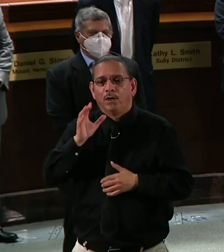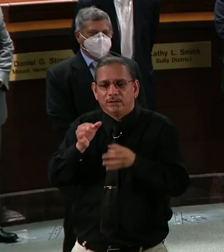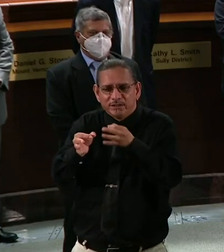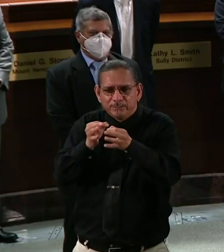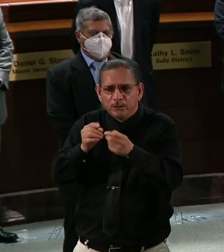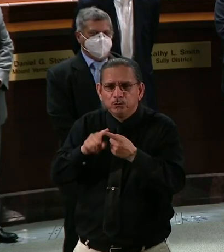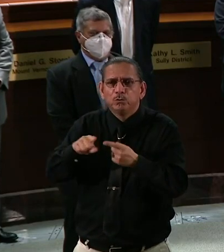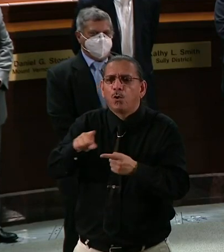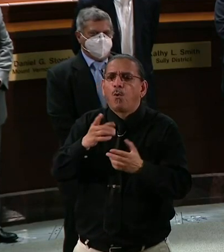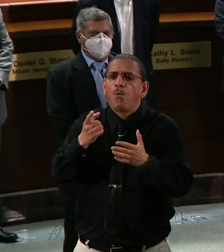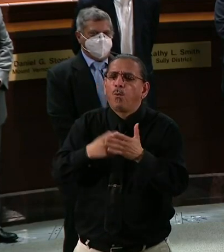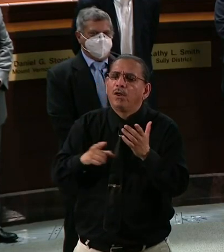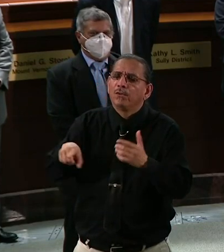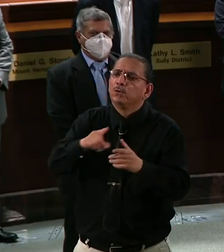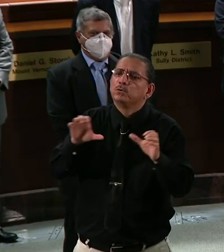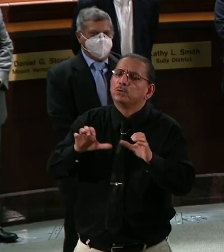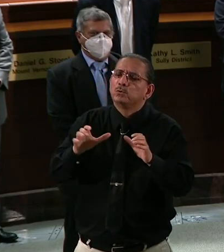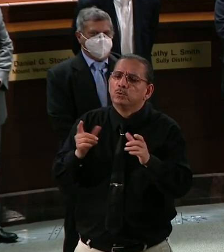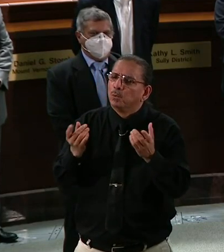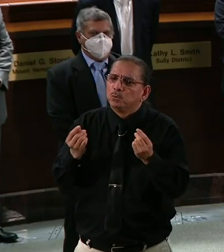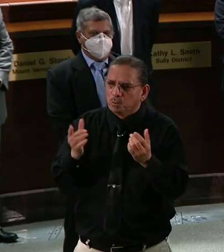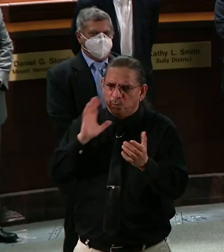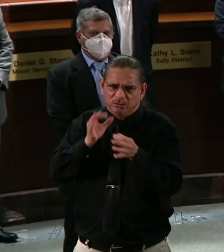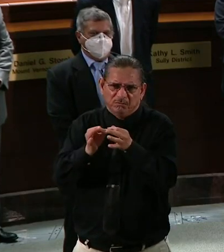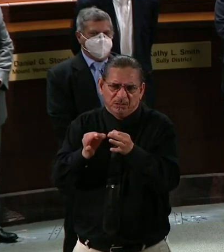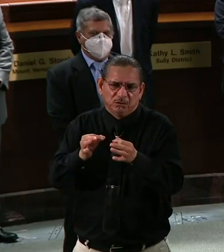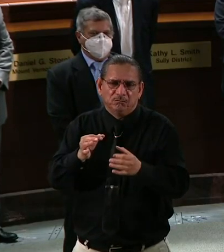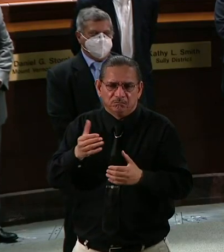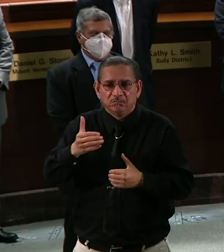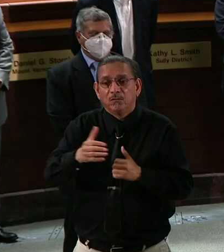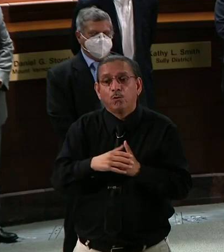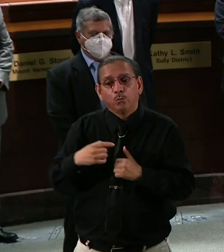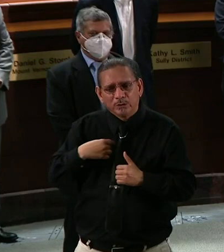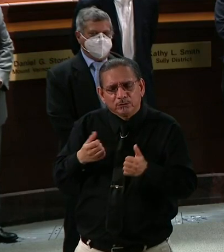GET A SAME THERE SEE ON EDC NO